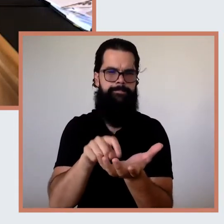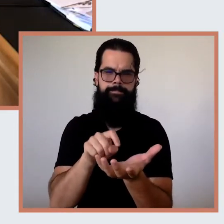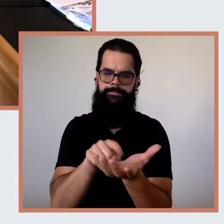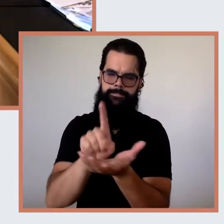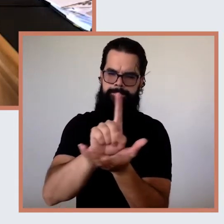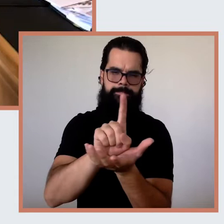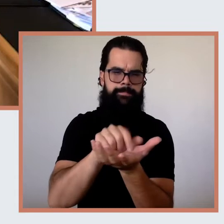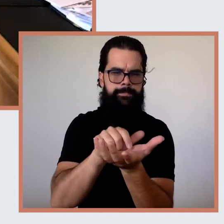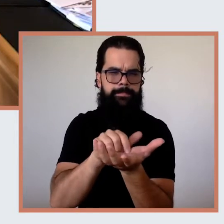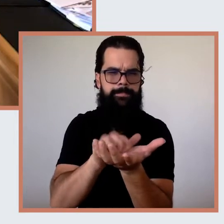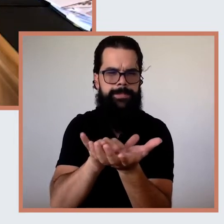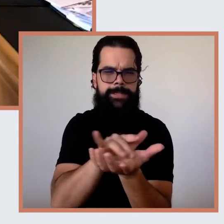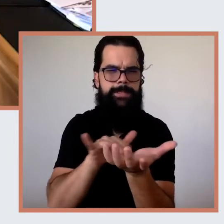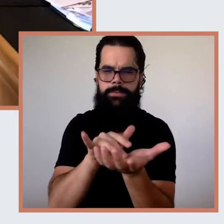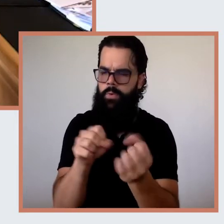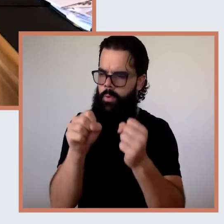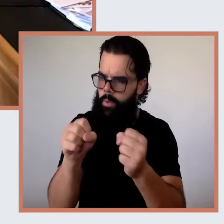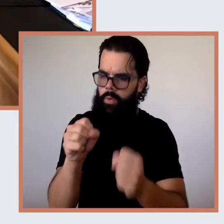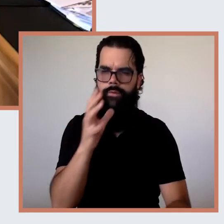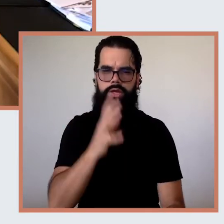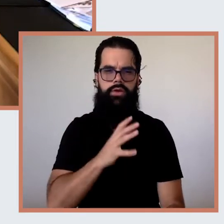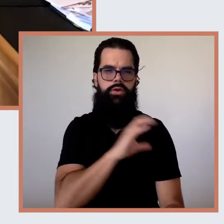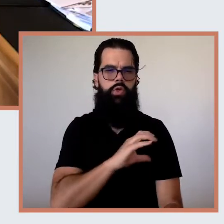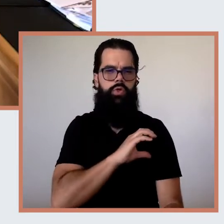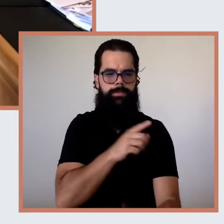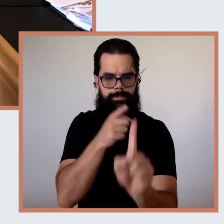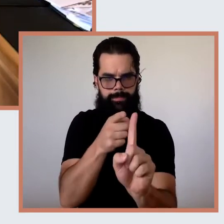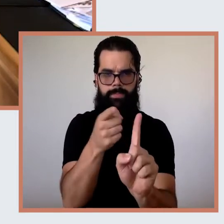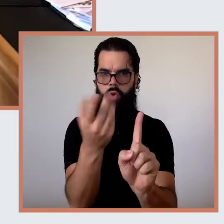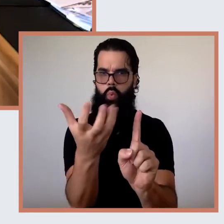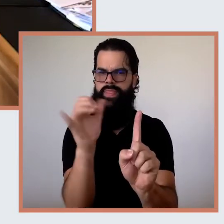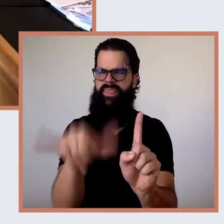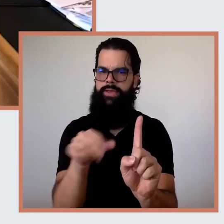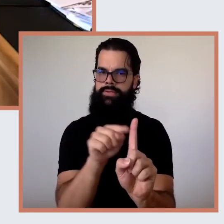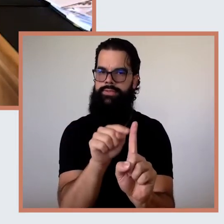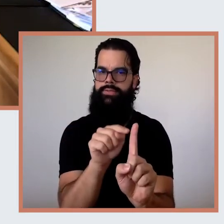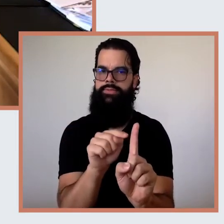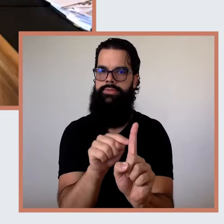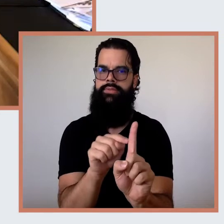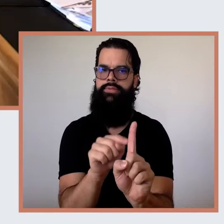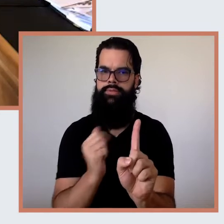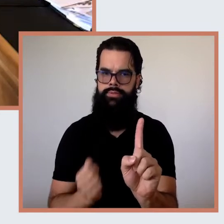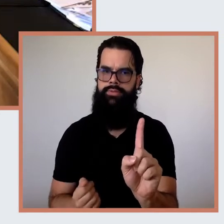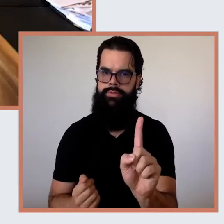especially in a show that has at its core, strong female characters, you want to have that.